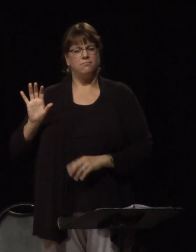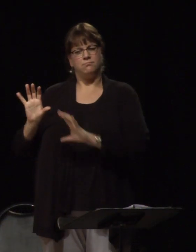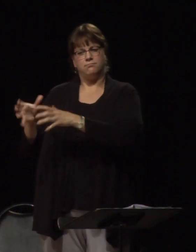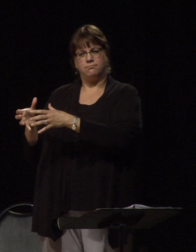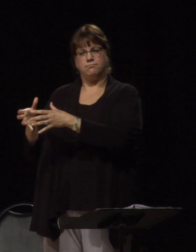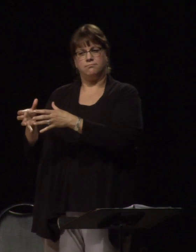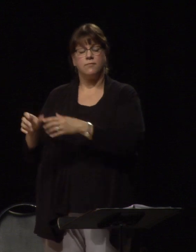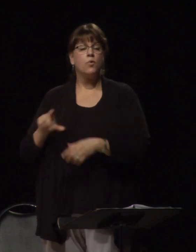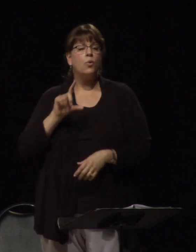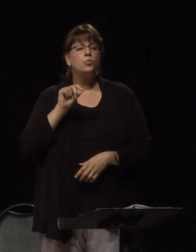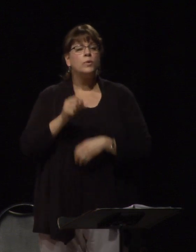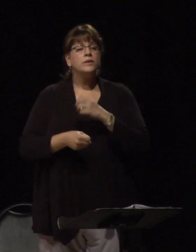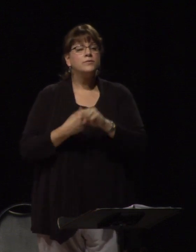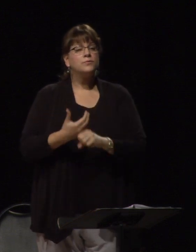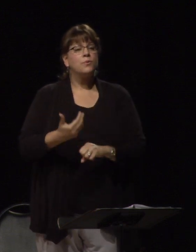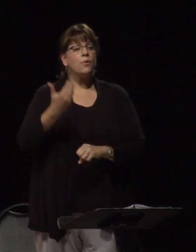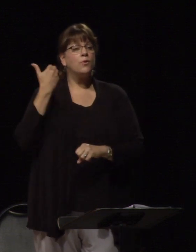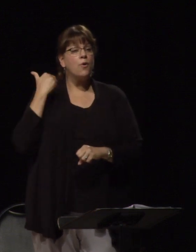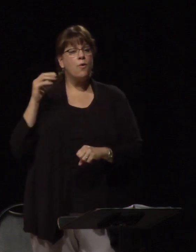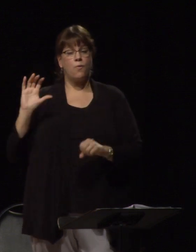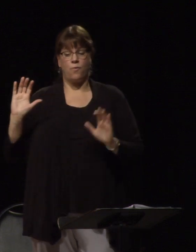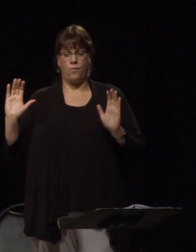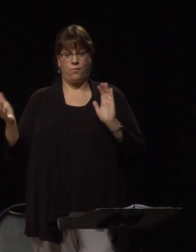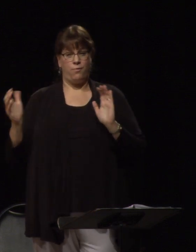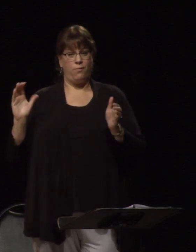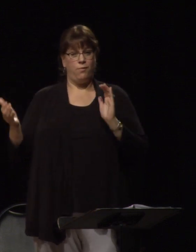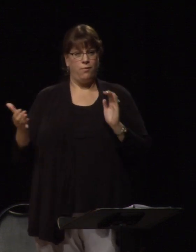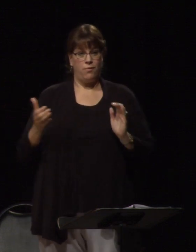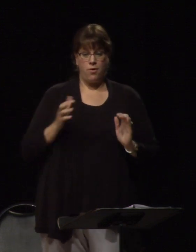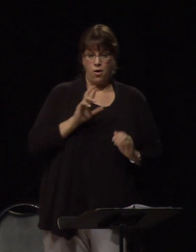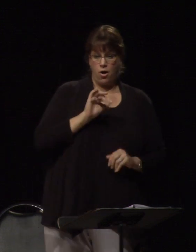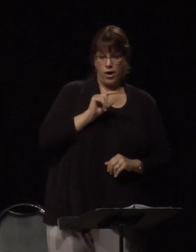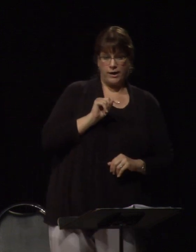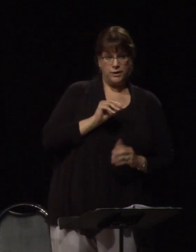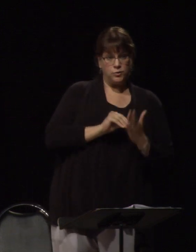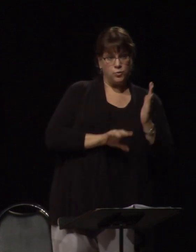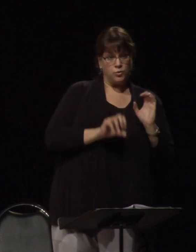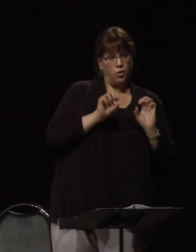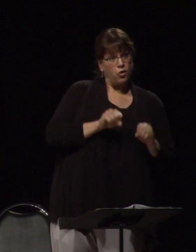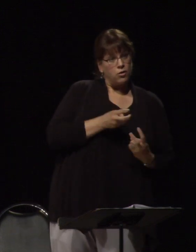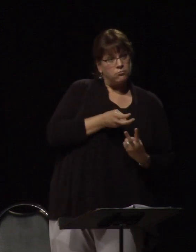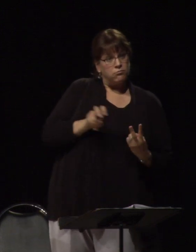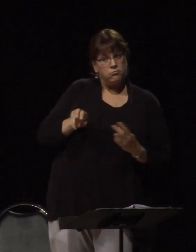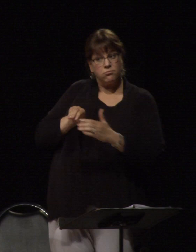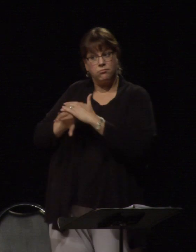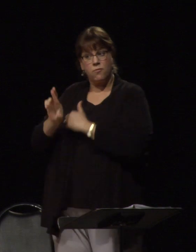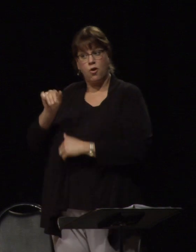FRACTION OF RIT ENROLLED STUDENTS WOULD HAVE EVEN BEEN OFFERED ADMISSION TO RPI. AND